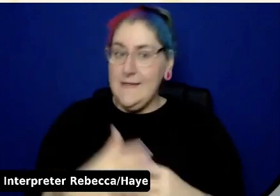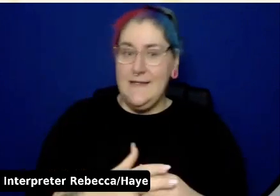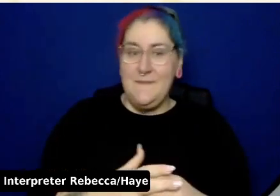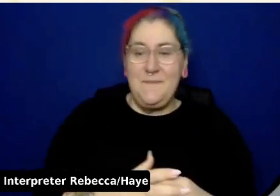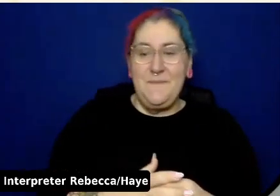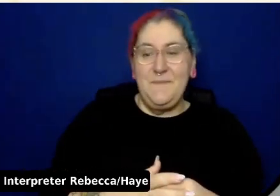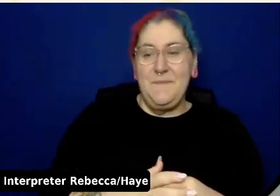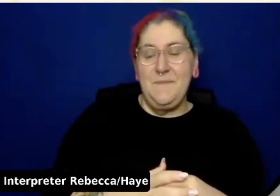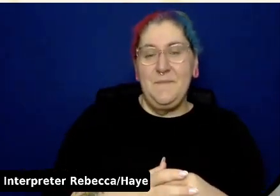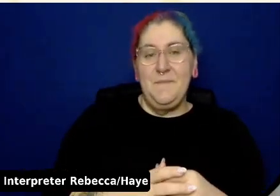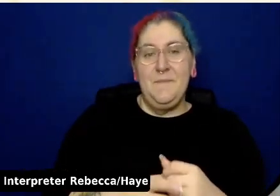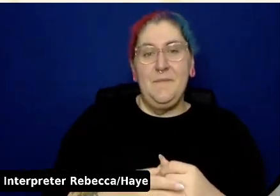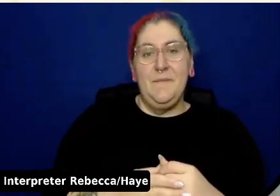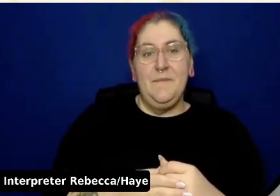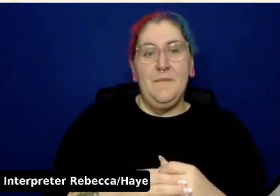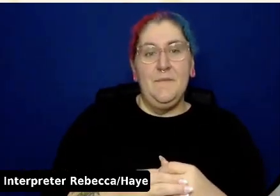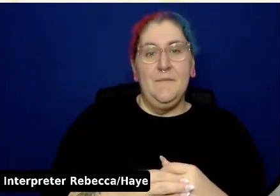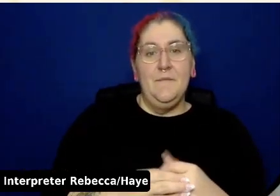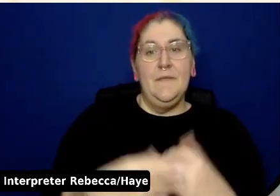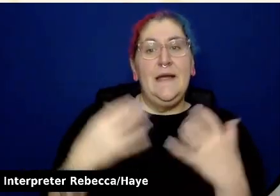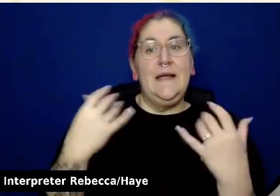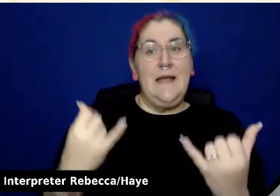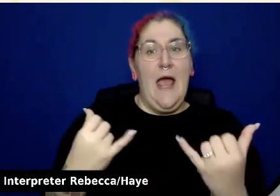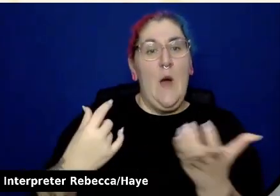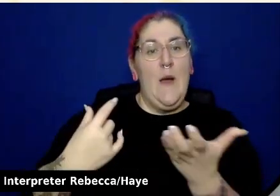Now let's discuss incorrect use of some ARIA attributes.